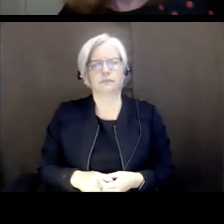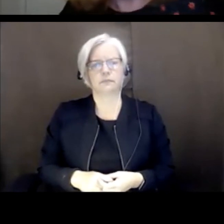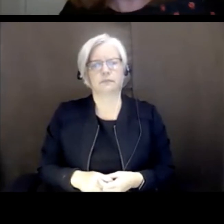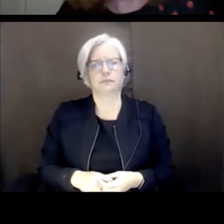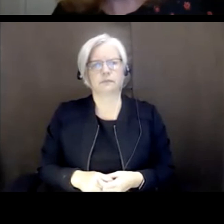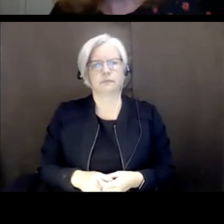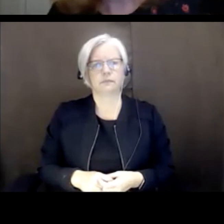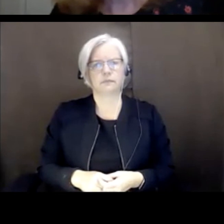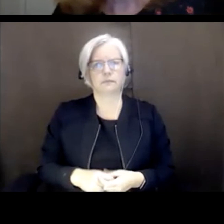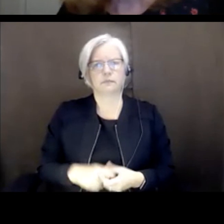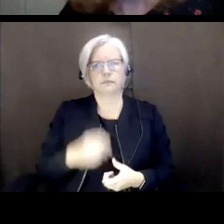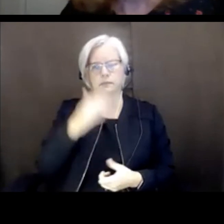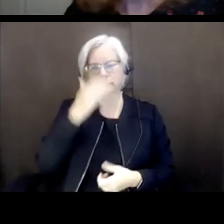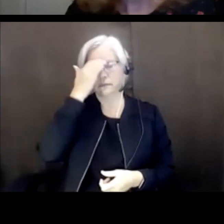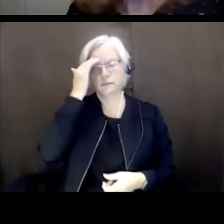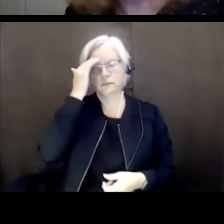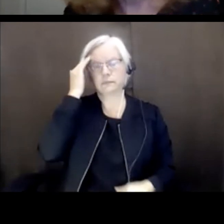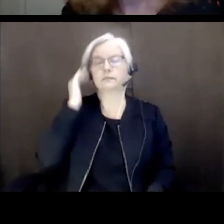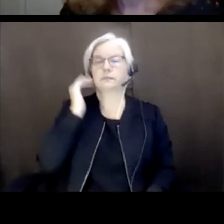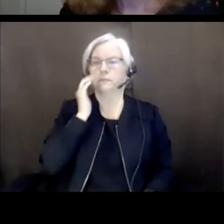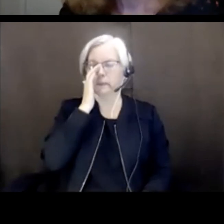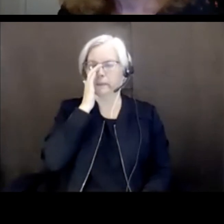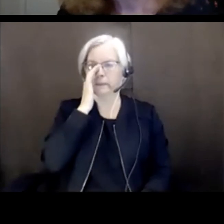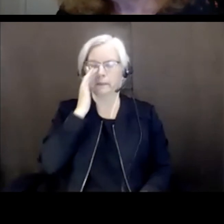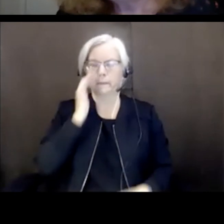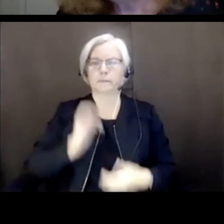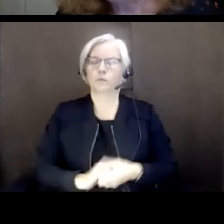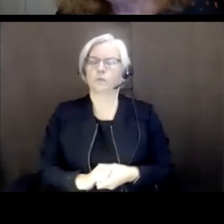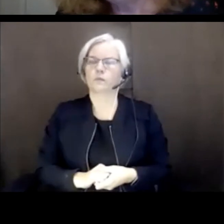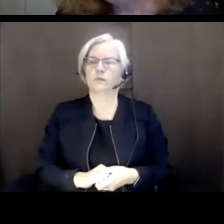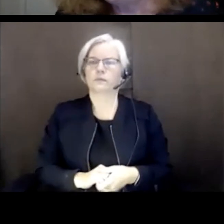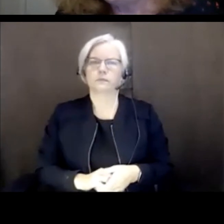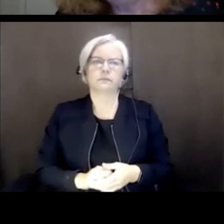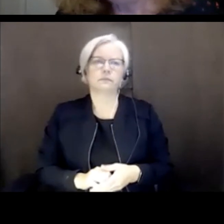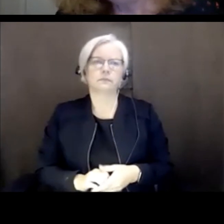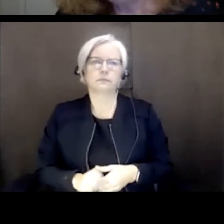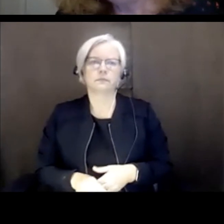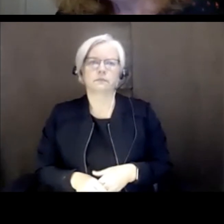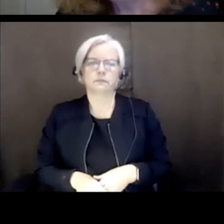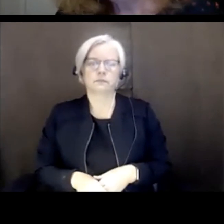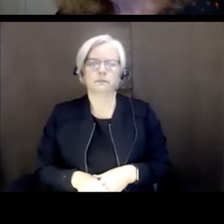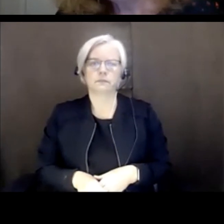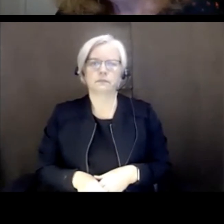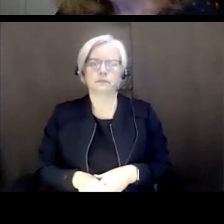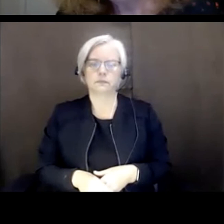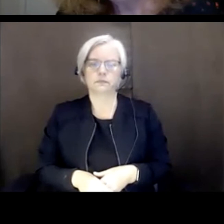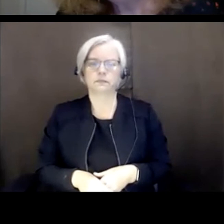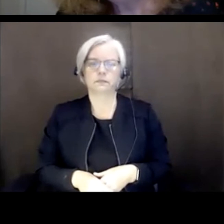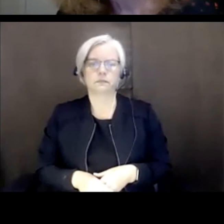THERE ARE VERY LIMITED CIRCUMSTANCES UNDER WHICH AN EMPLOYER CAN SAY NO